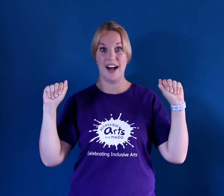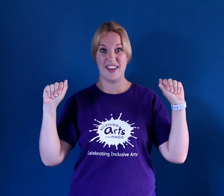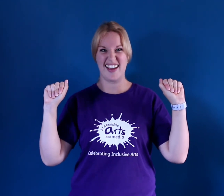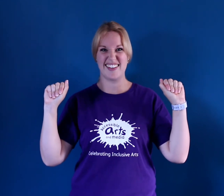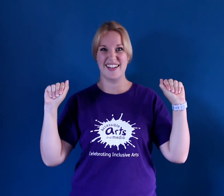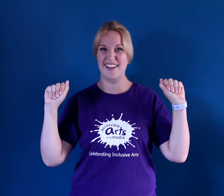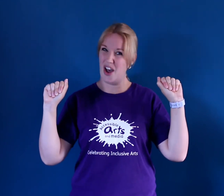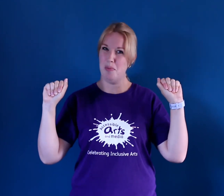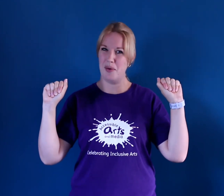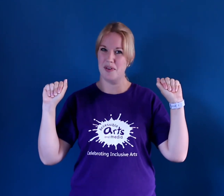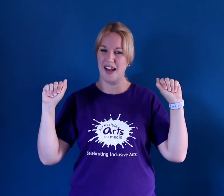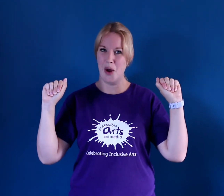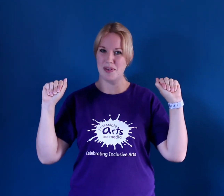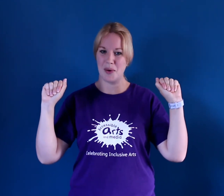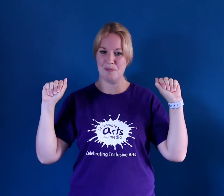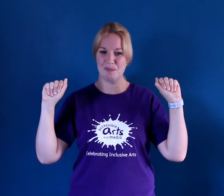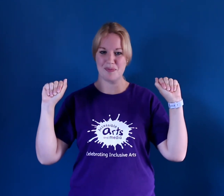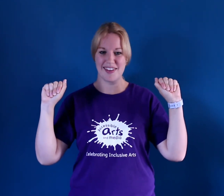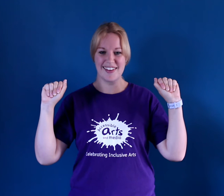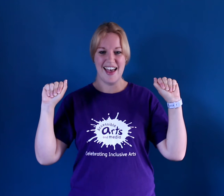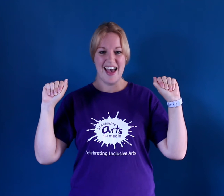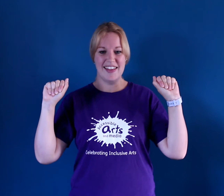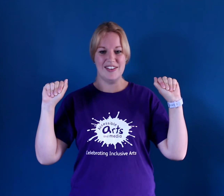Are they nice and clean? I hope so!